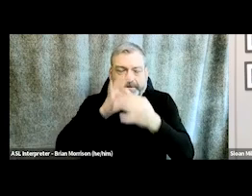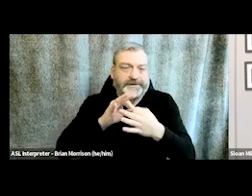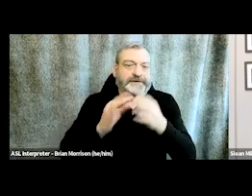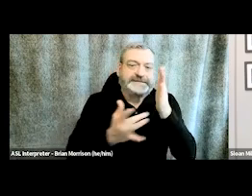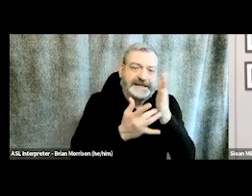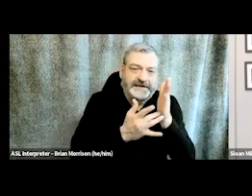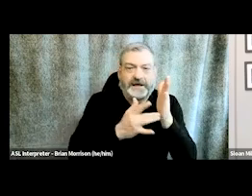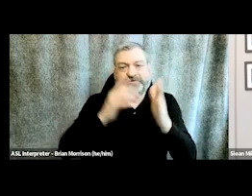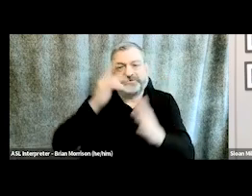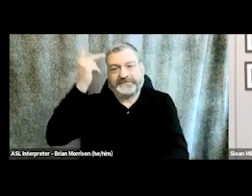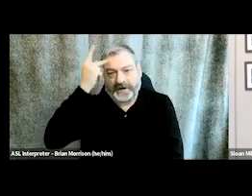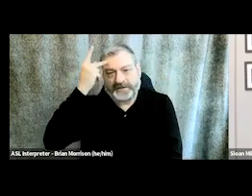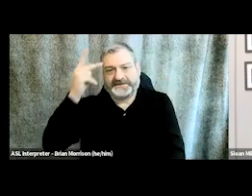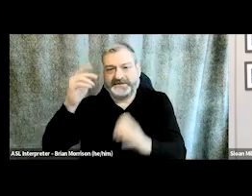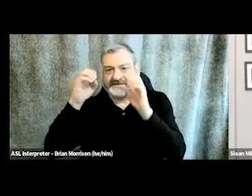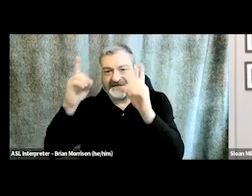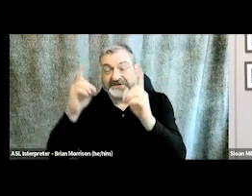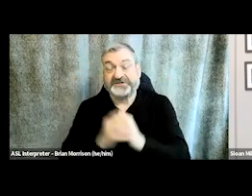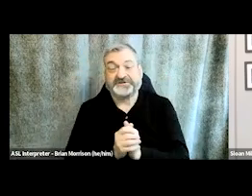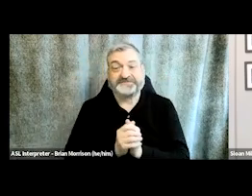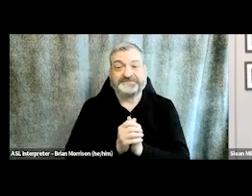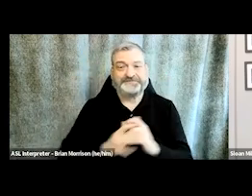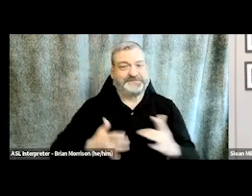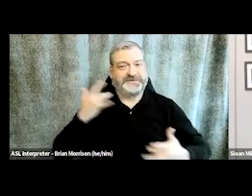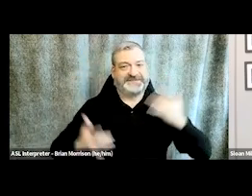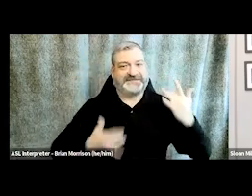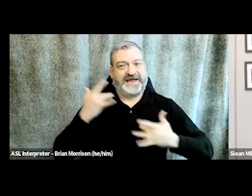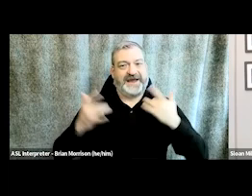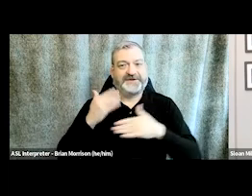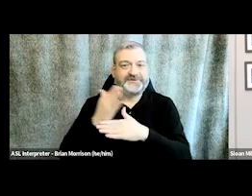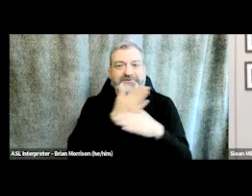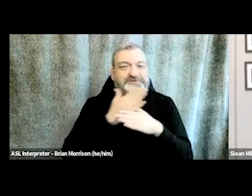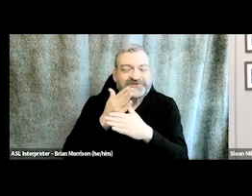So we're really excited to be sharing some of our thought processes along how to take